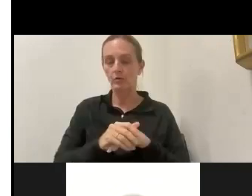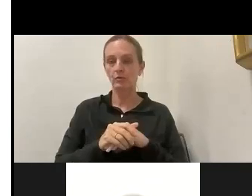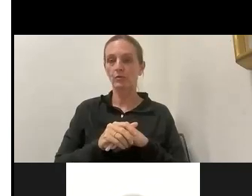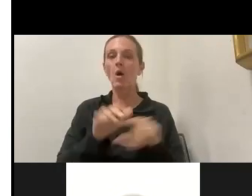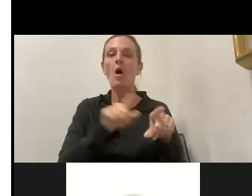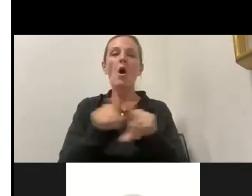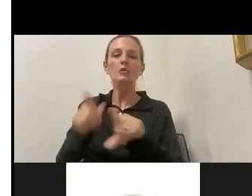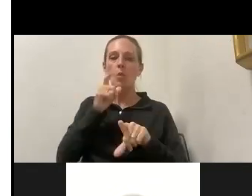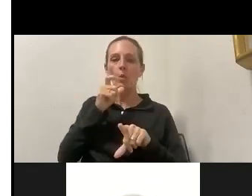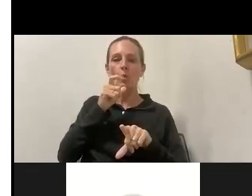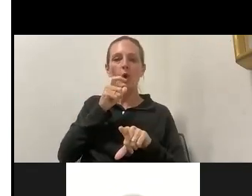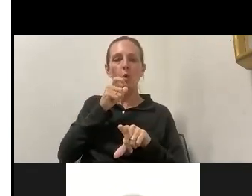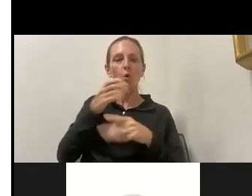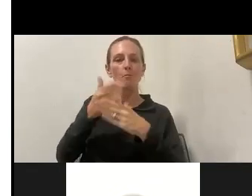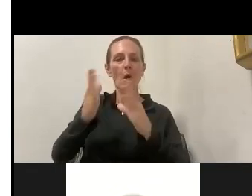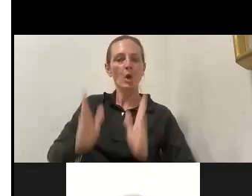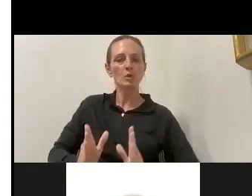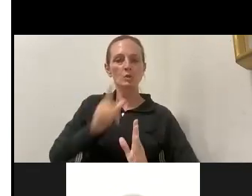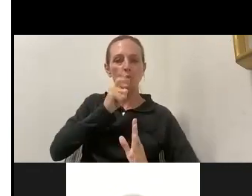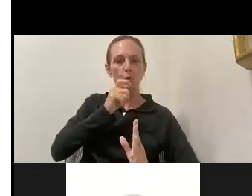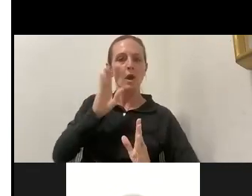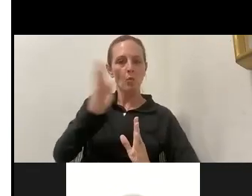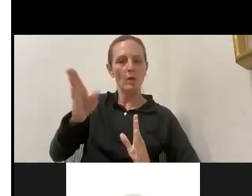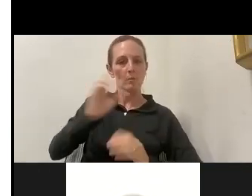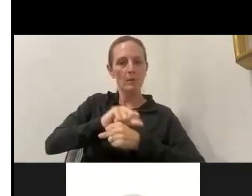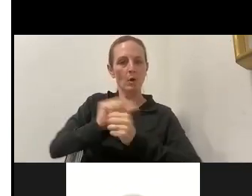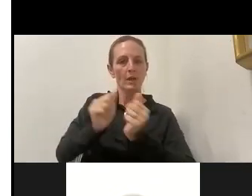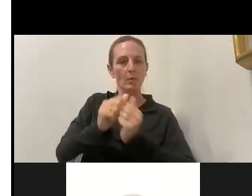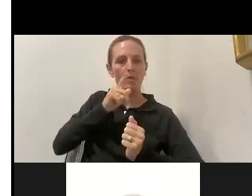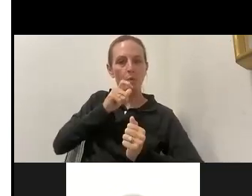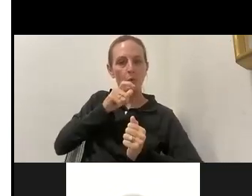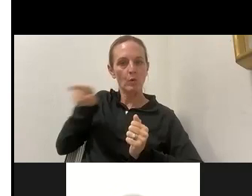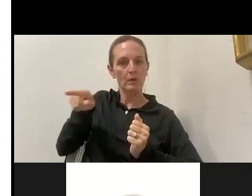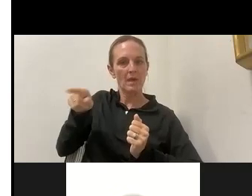also be working with, who are your partners, everyone that would be involved in the project.